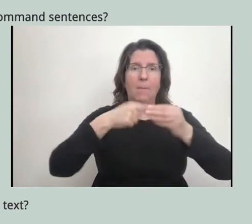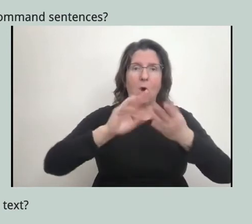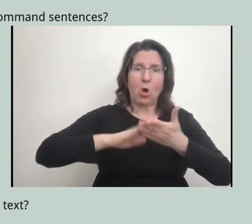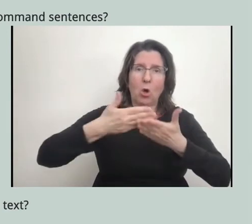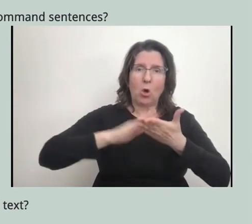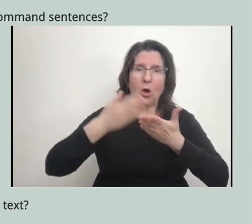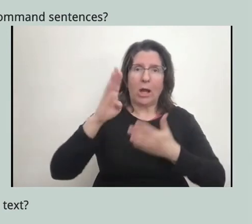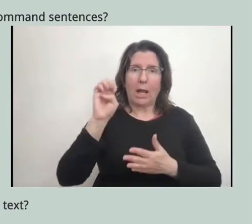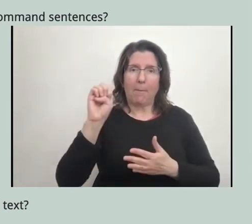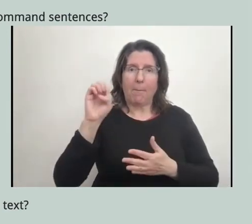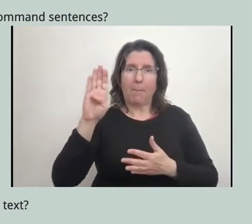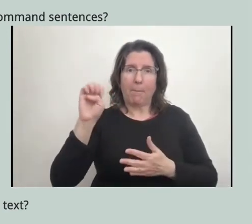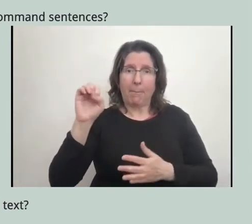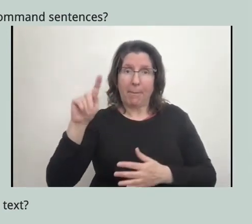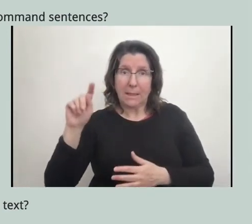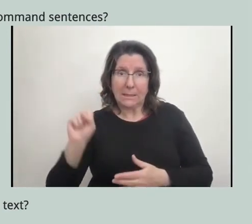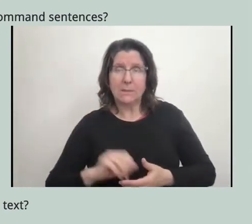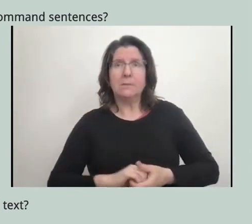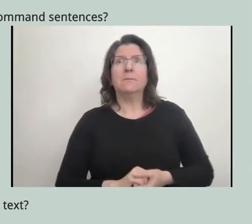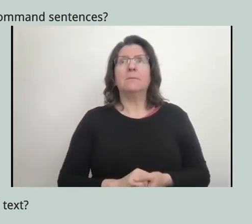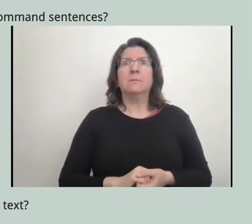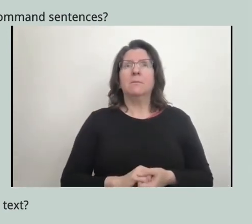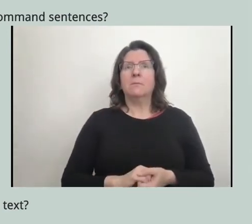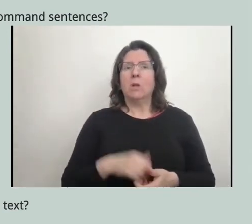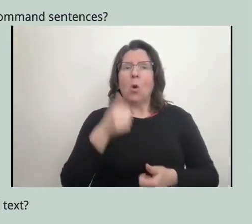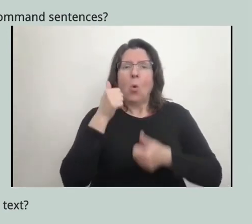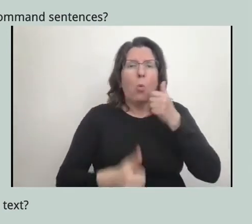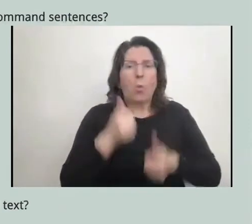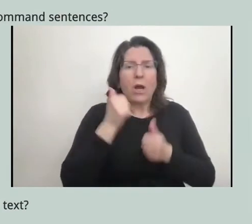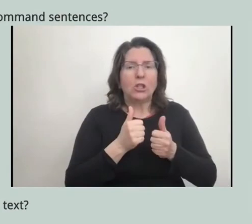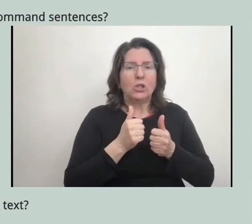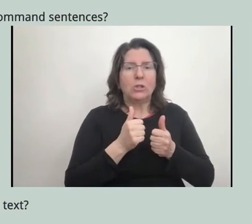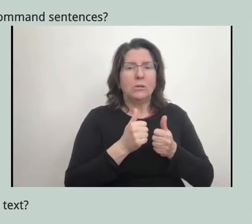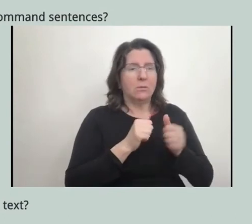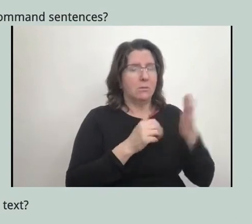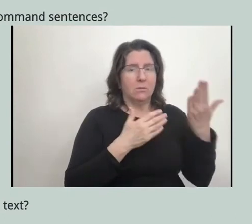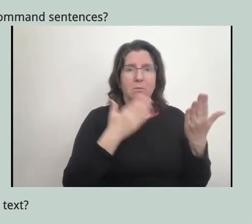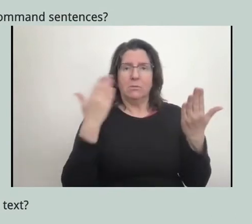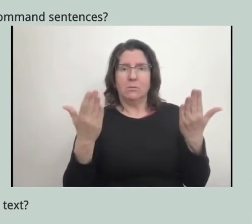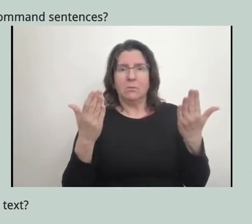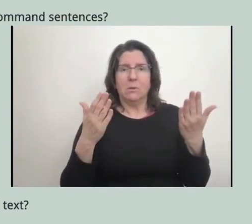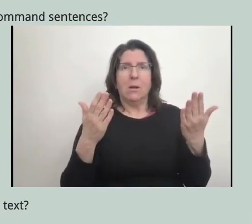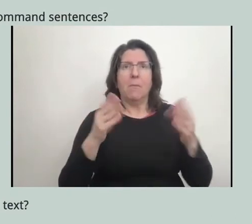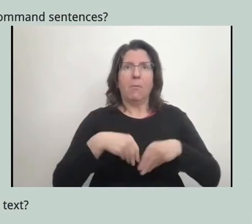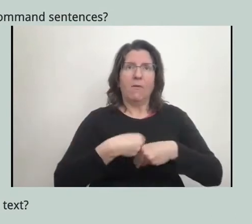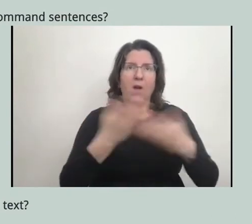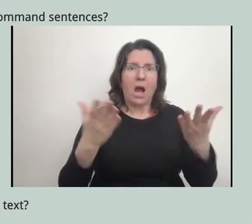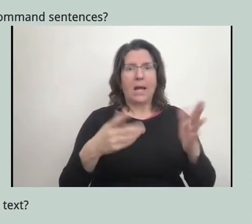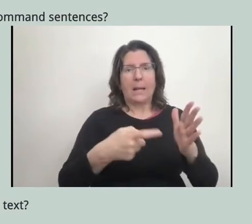Both texts provide advice about cooking beets but . . .